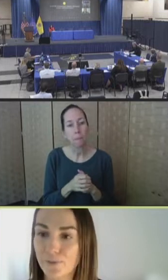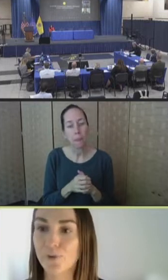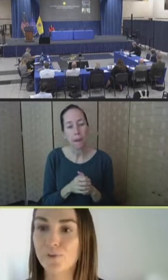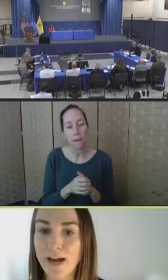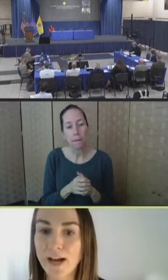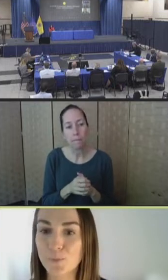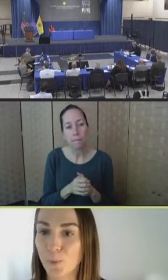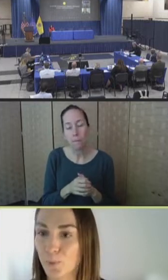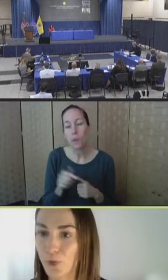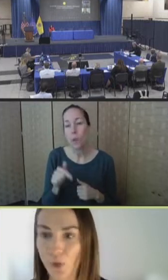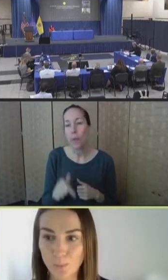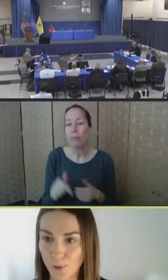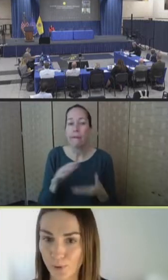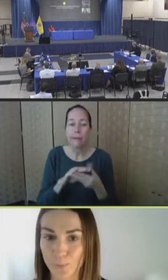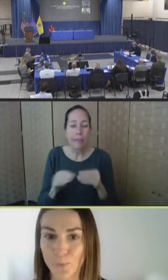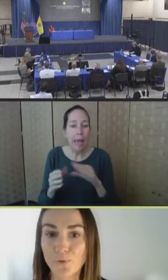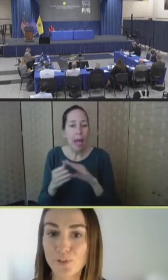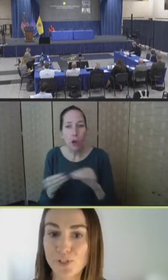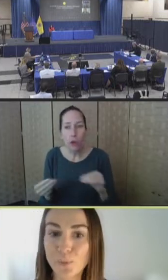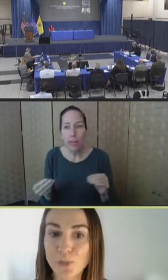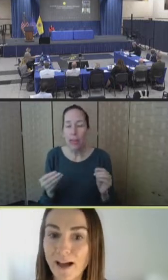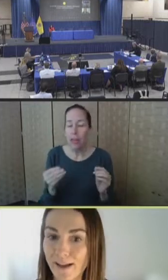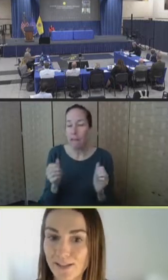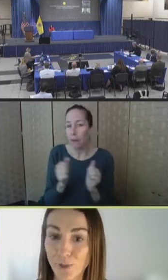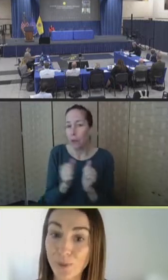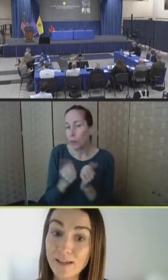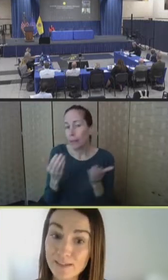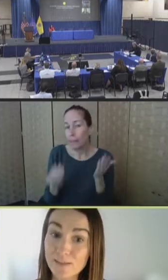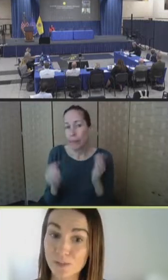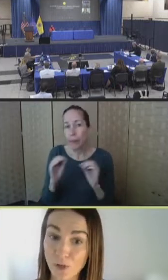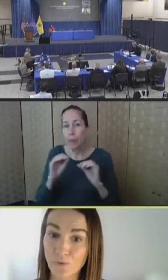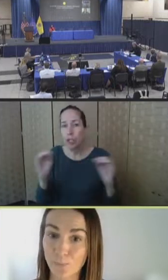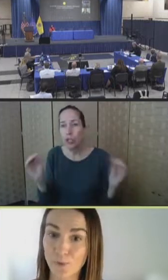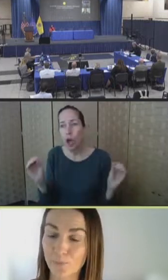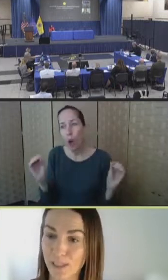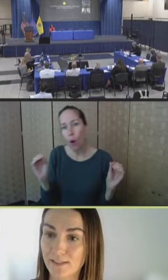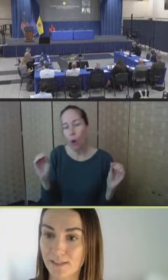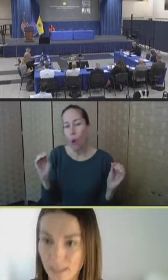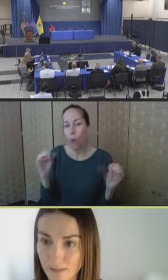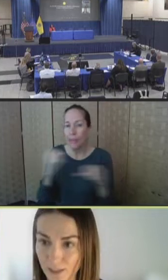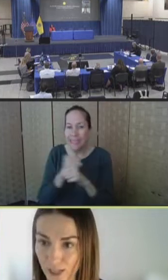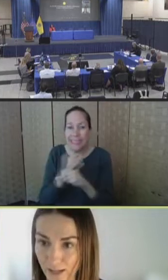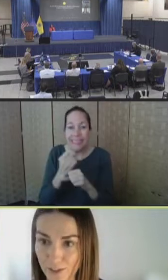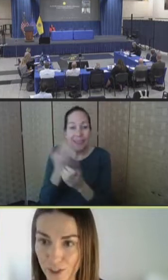turn around but with no empirical proof. And so we ask, is COVID bereavement distinctly challenging